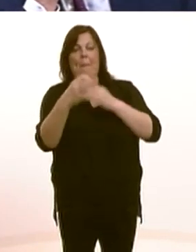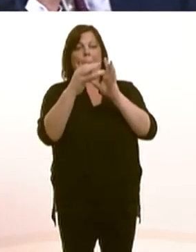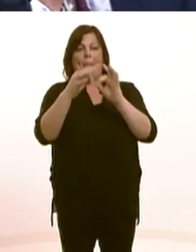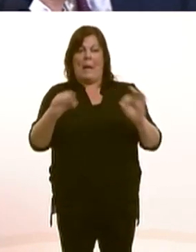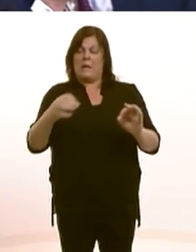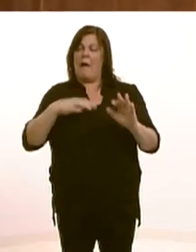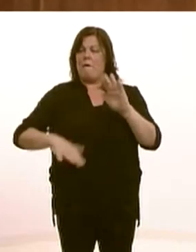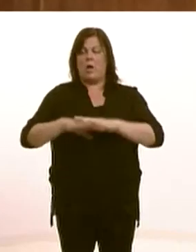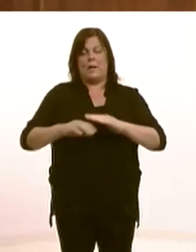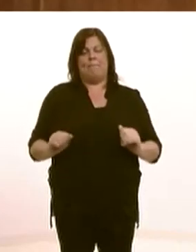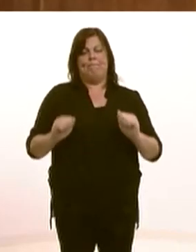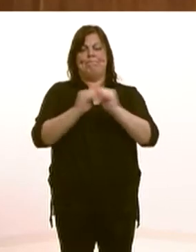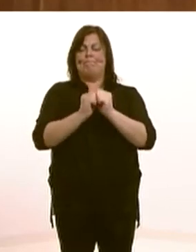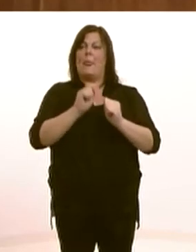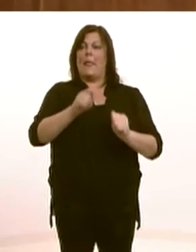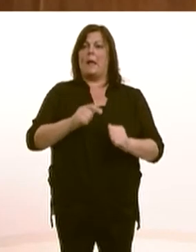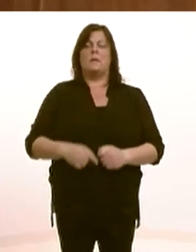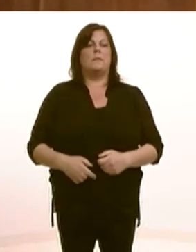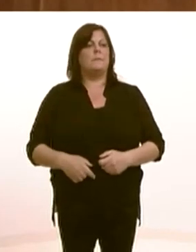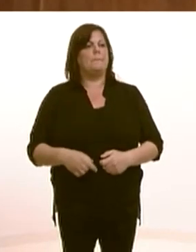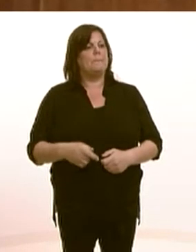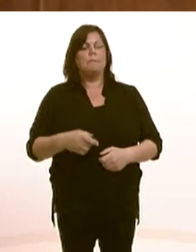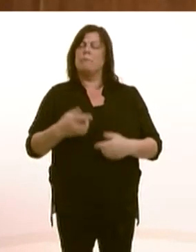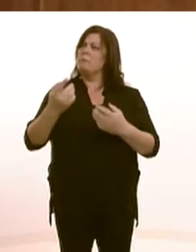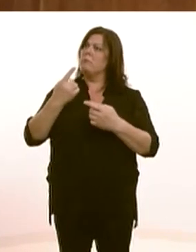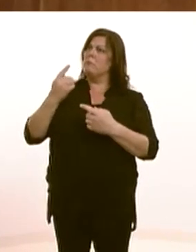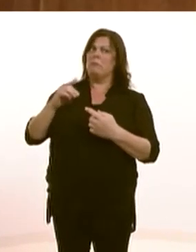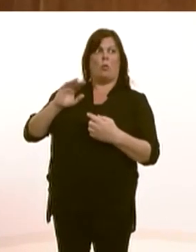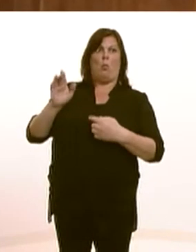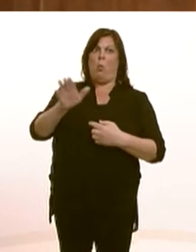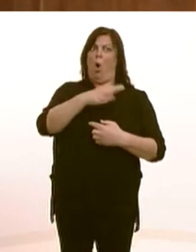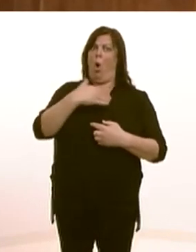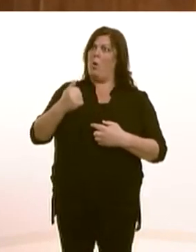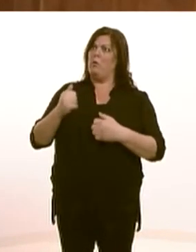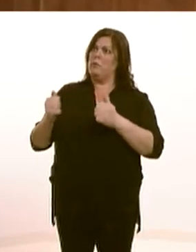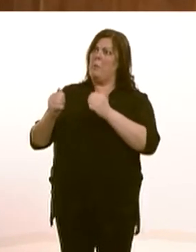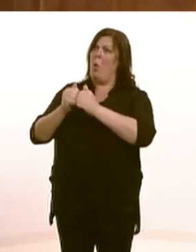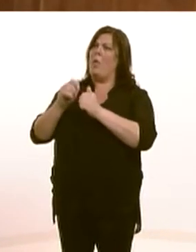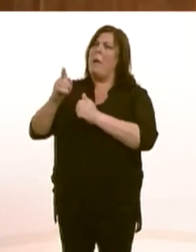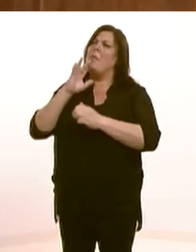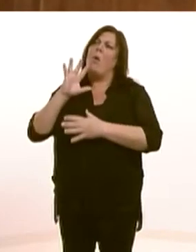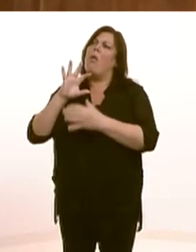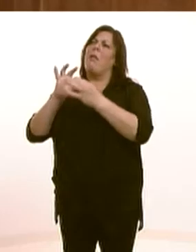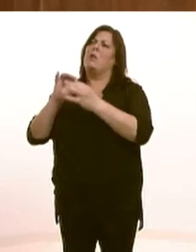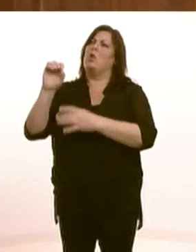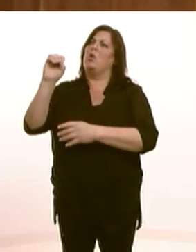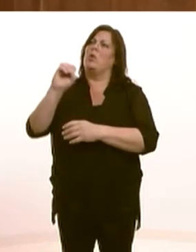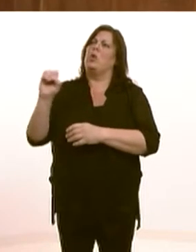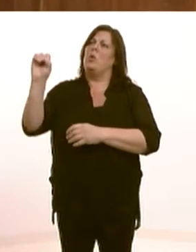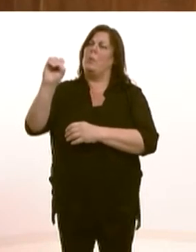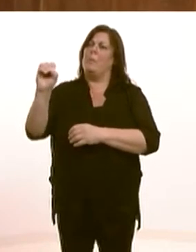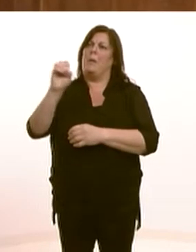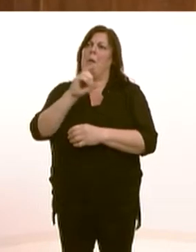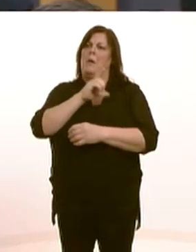Neil Hamilton: Everybody agrees with that general principle and it has nothing whatever to do with the EU because weíre signed up to international conventions under the UN